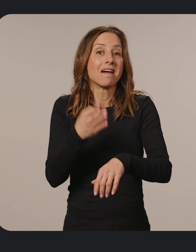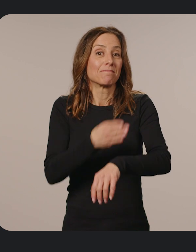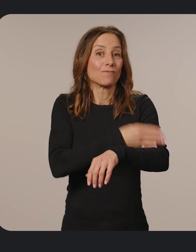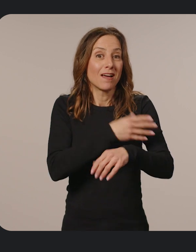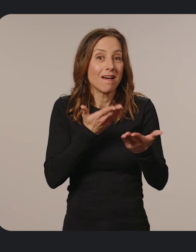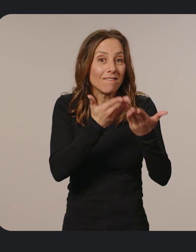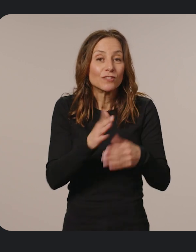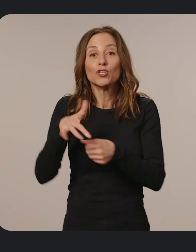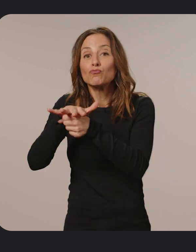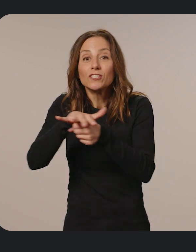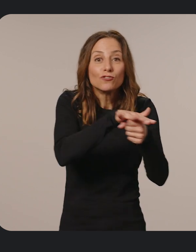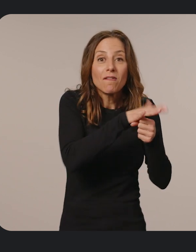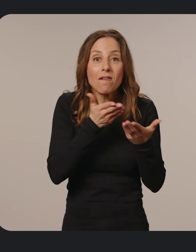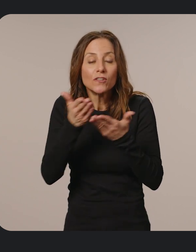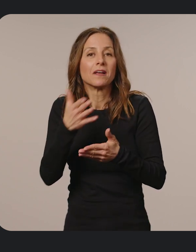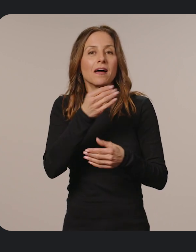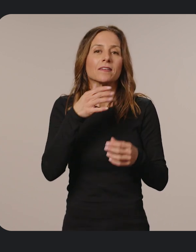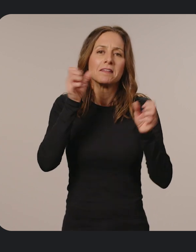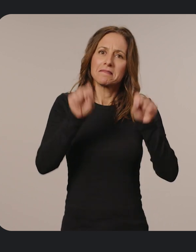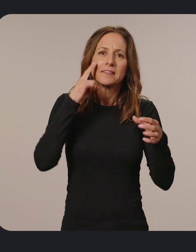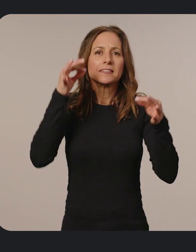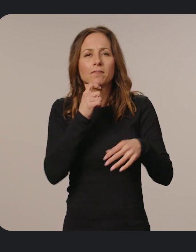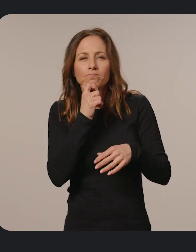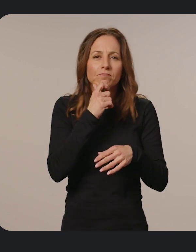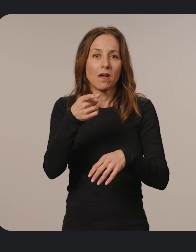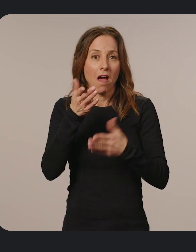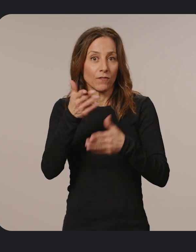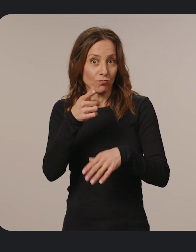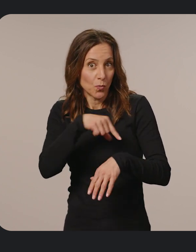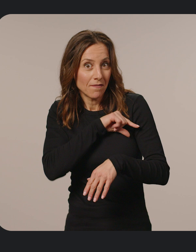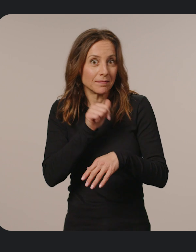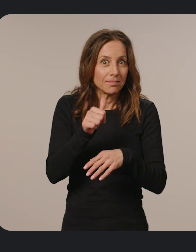upgrade offers, regional offers, and the ability to determine offer eligibility.